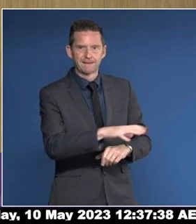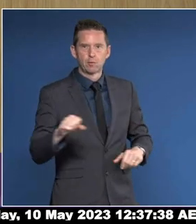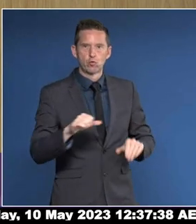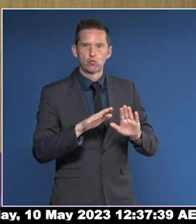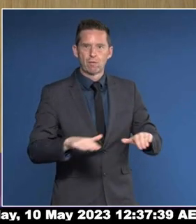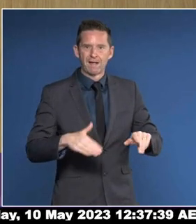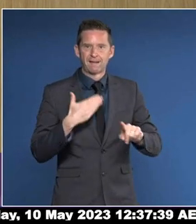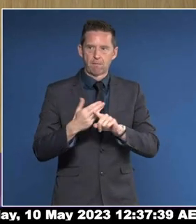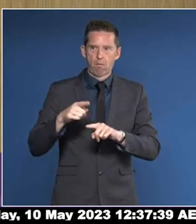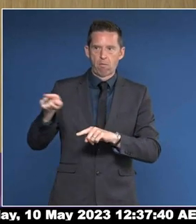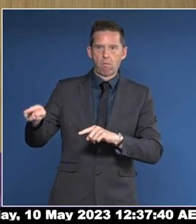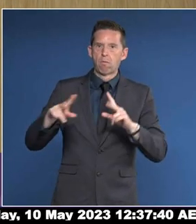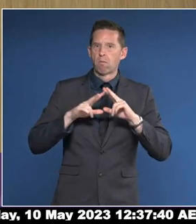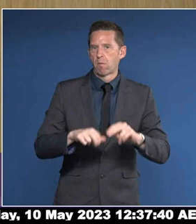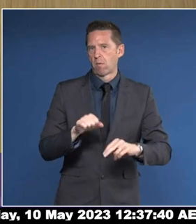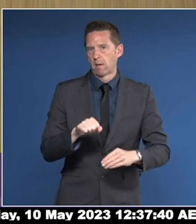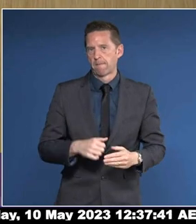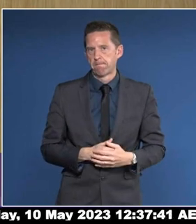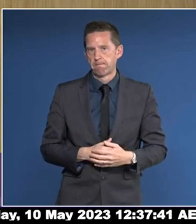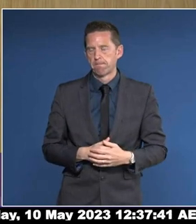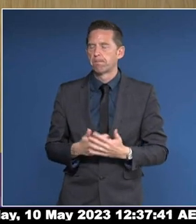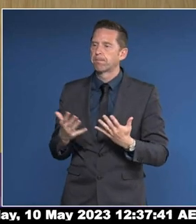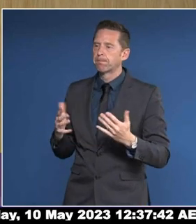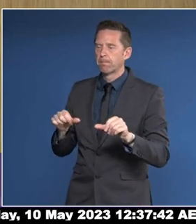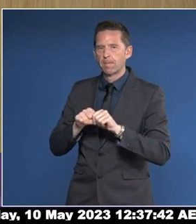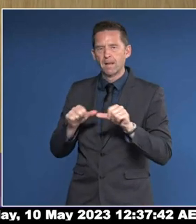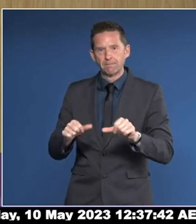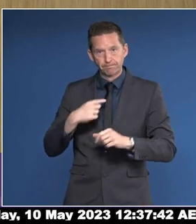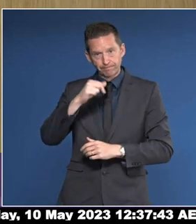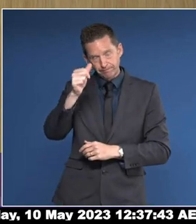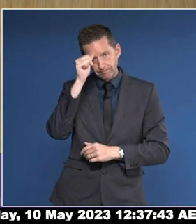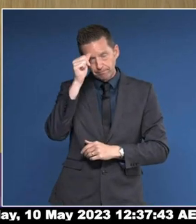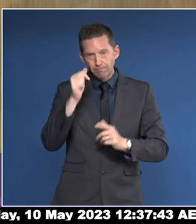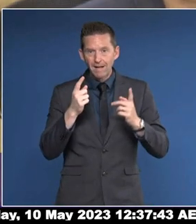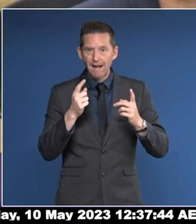Alright. So, we know following that this intervention by the police, the